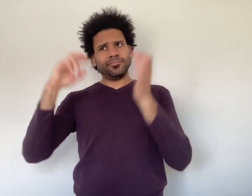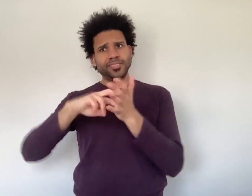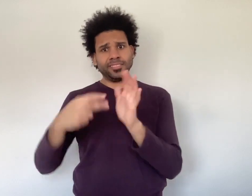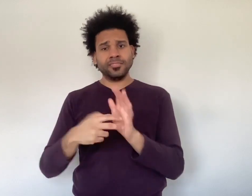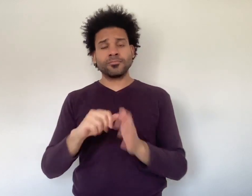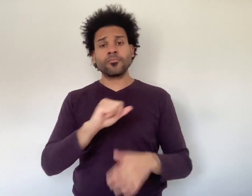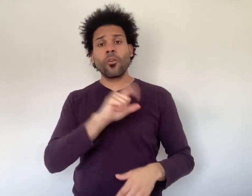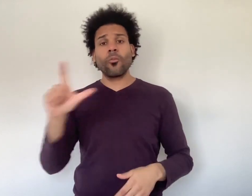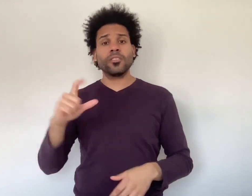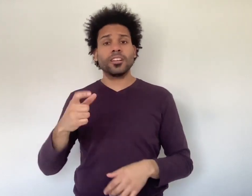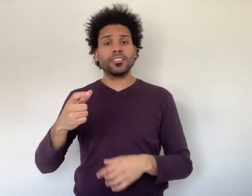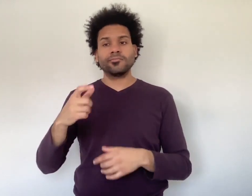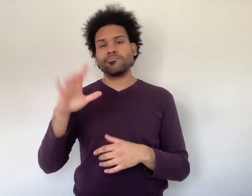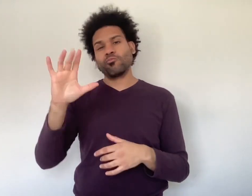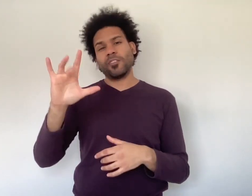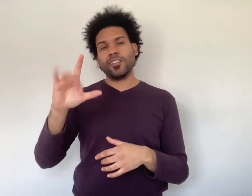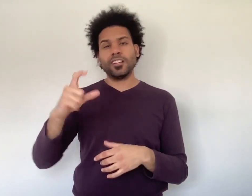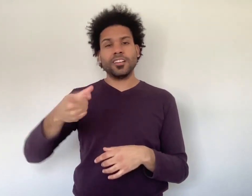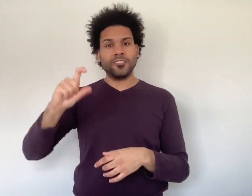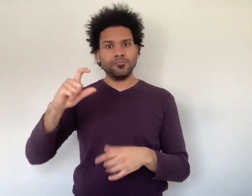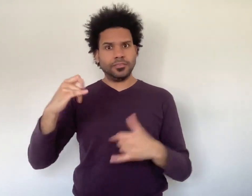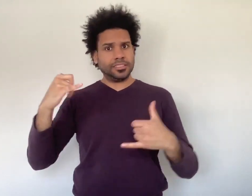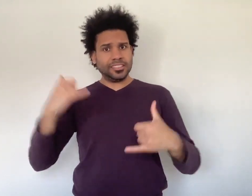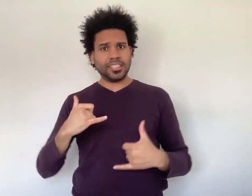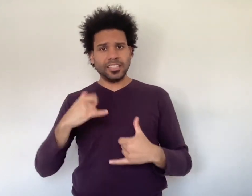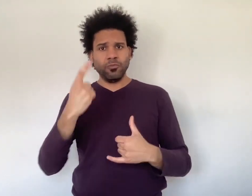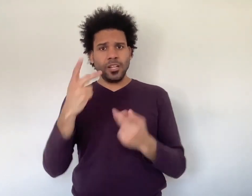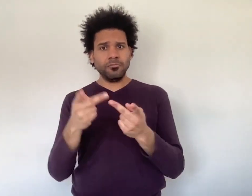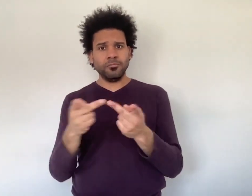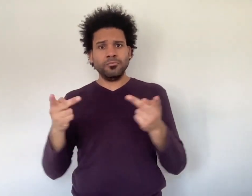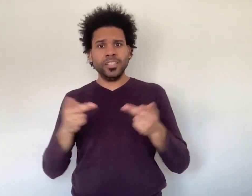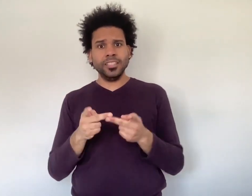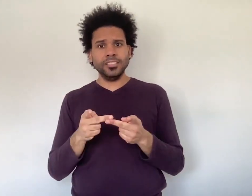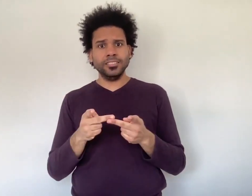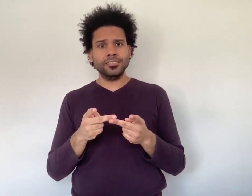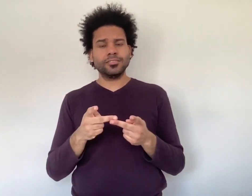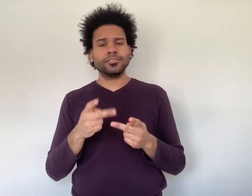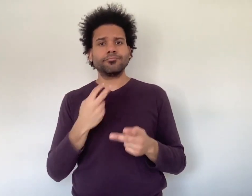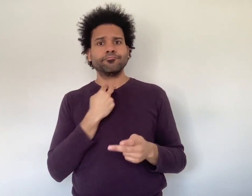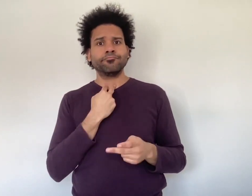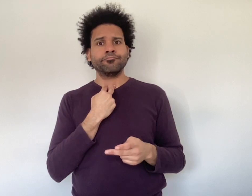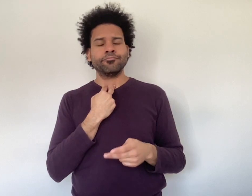Do all 25 elements stay in one place?